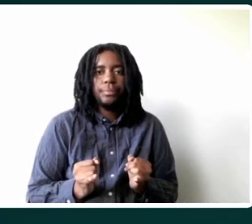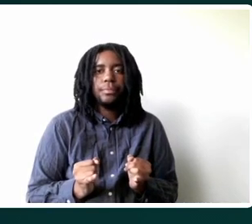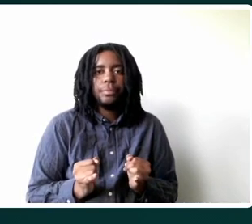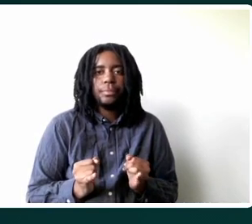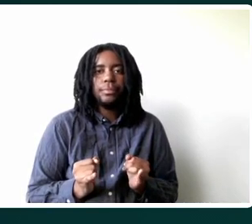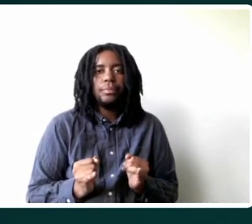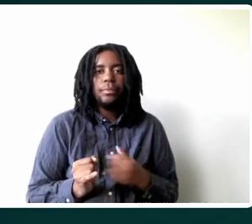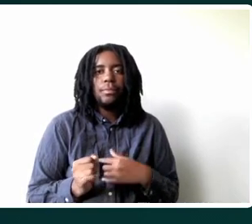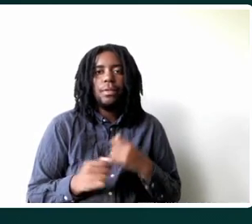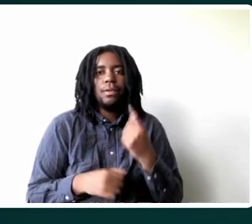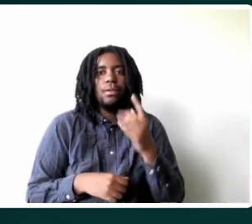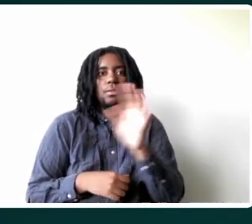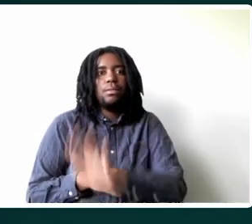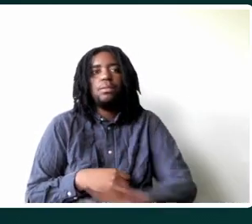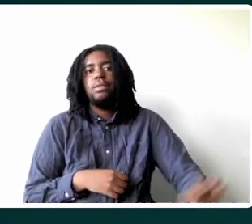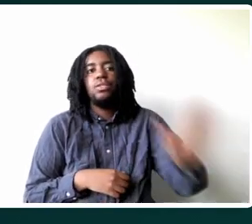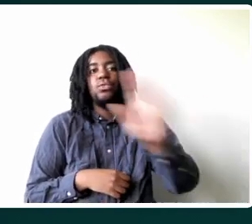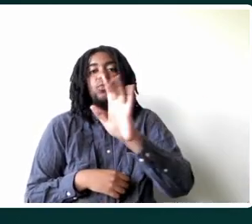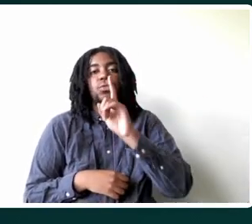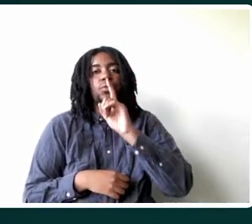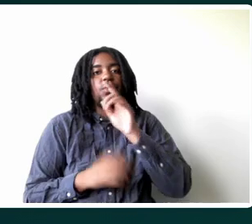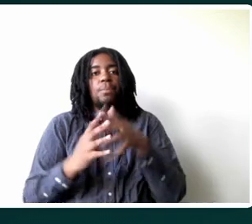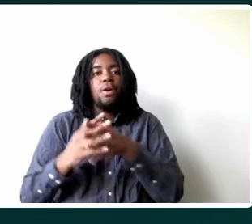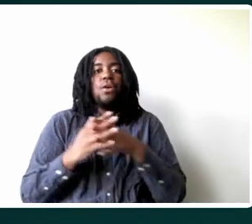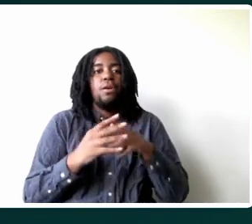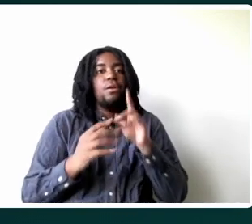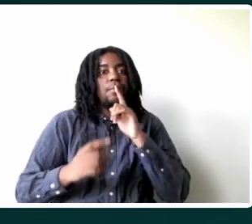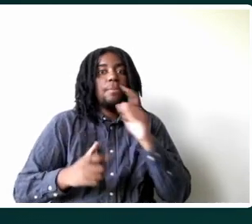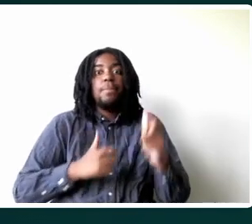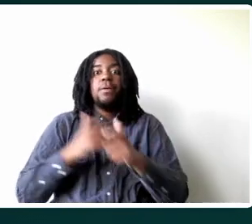very big place. And that yes, they are very similar but they could also celebrate their